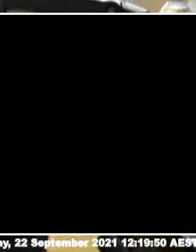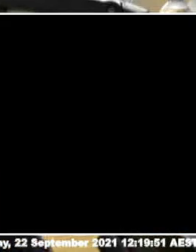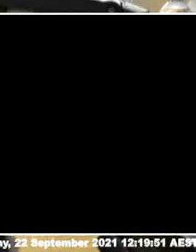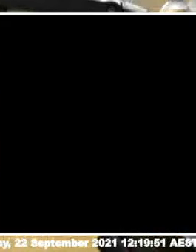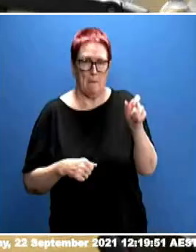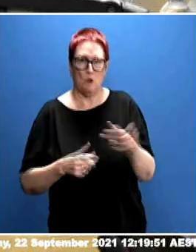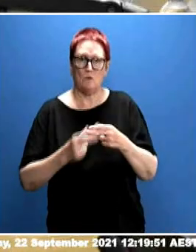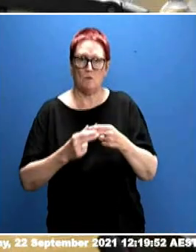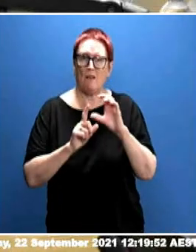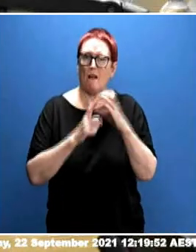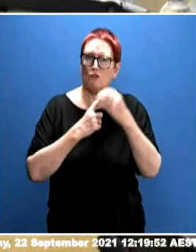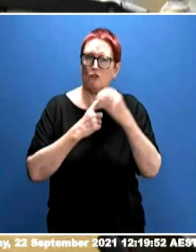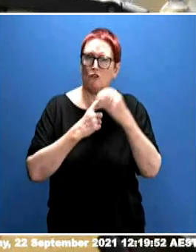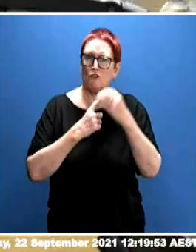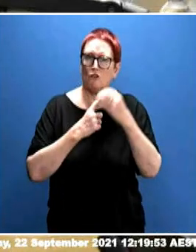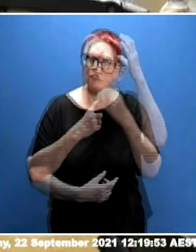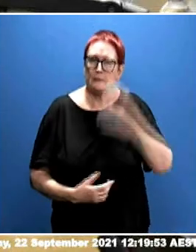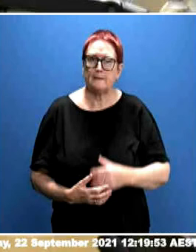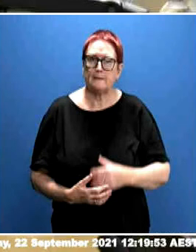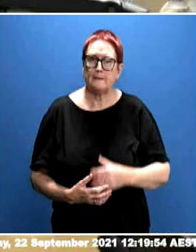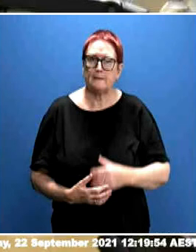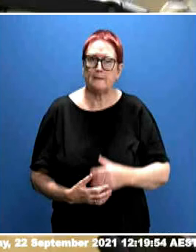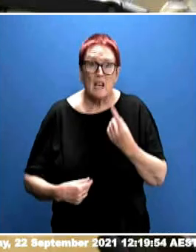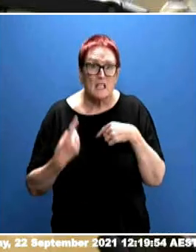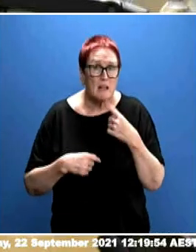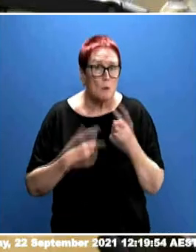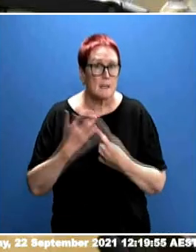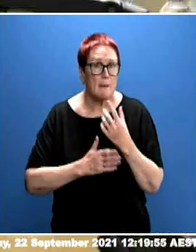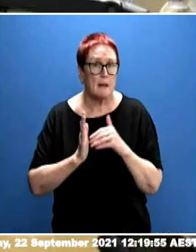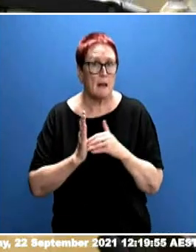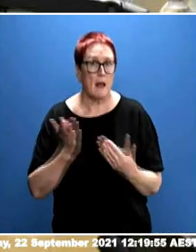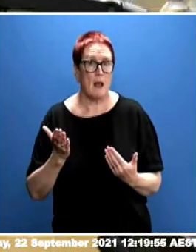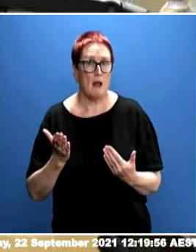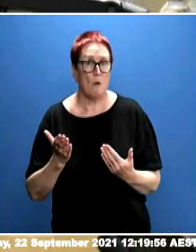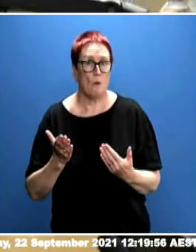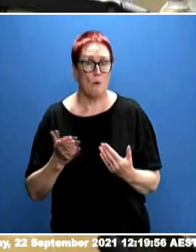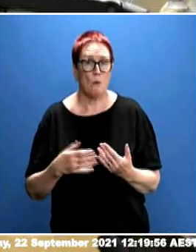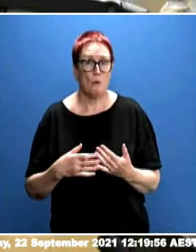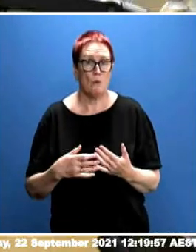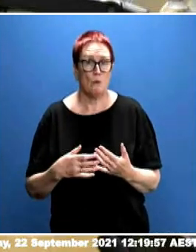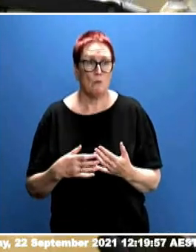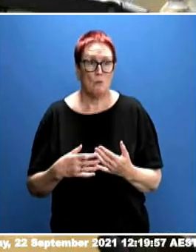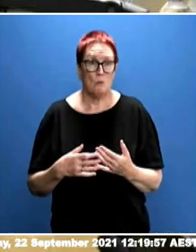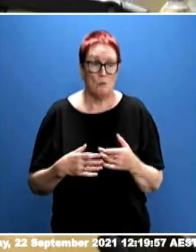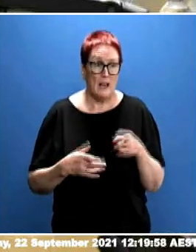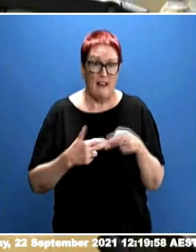Are you able to tell us what the position is now, and whether you have any knowledge or experience in its effectiveness?